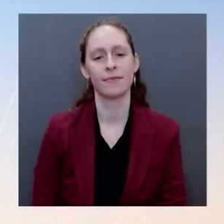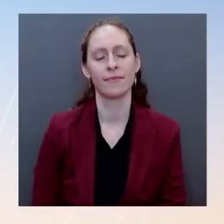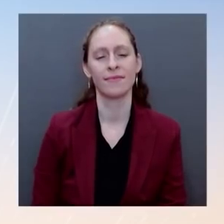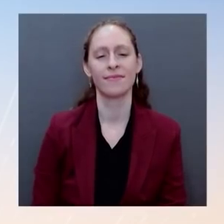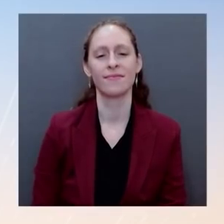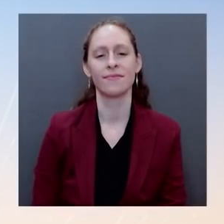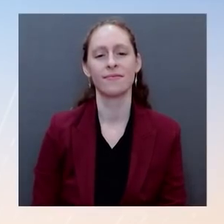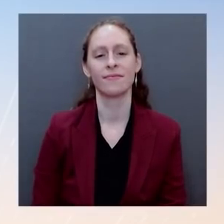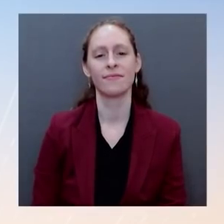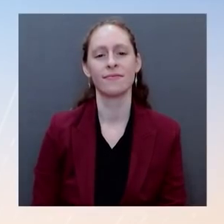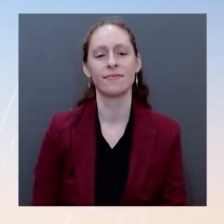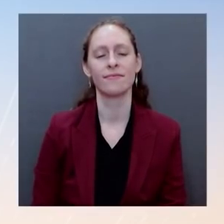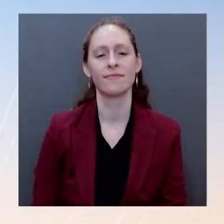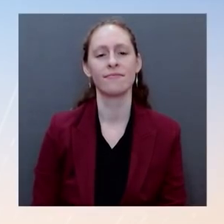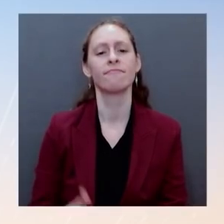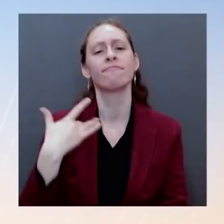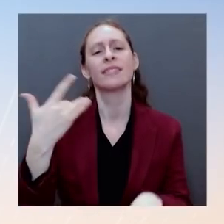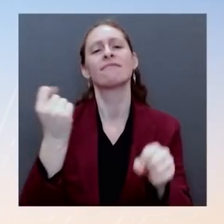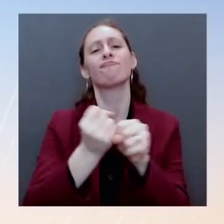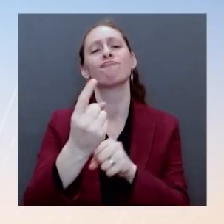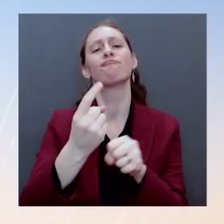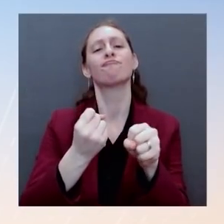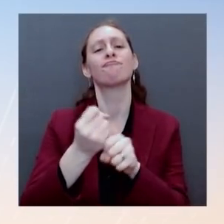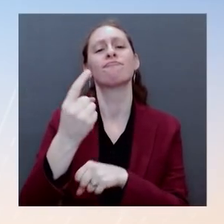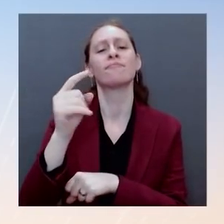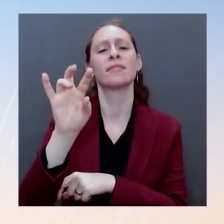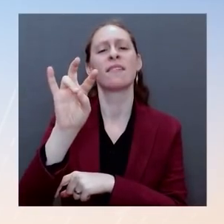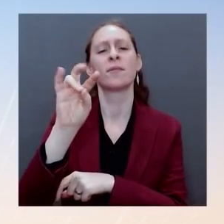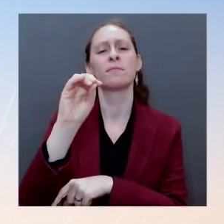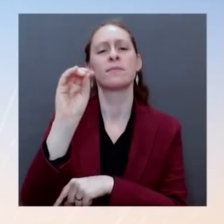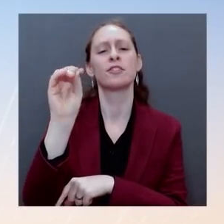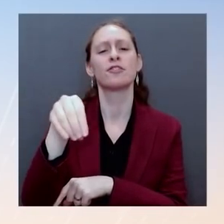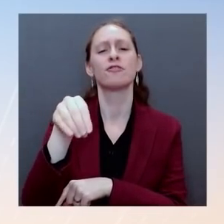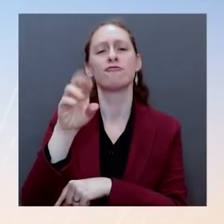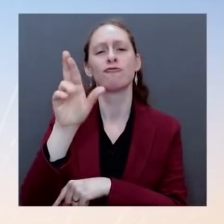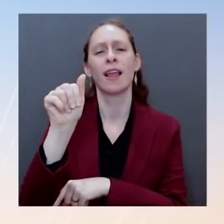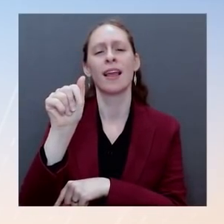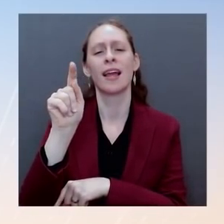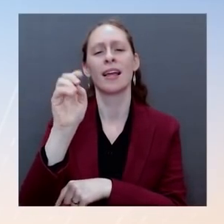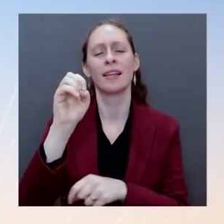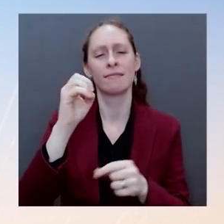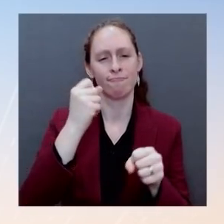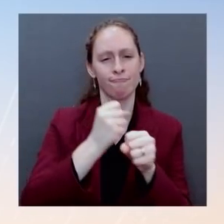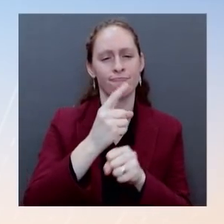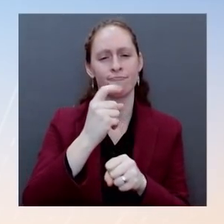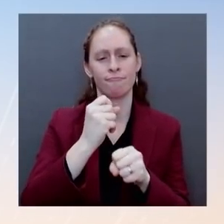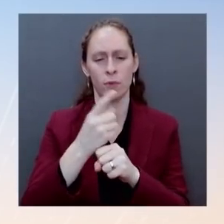the month-to-month changes are more instructive. And most independent forecasters continue to project